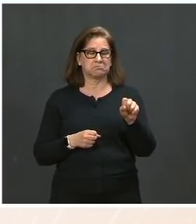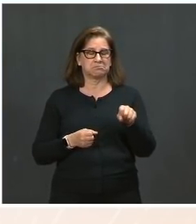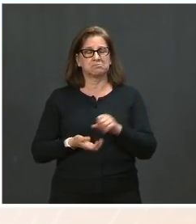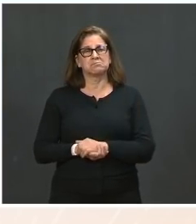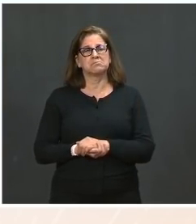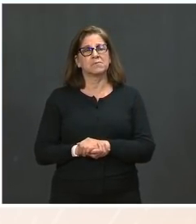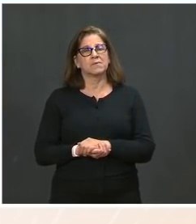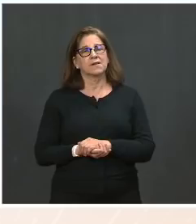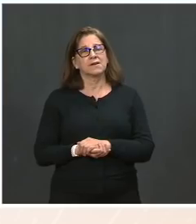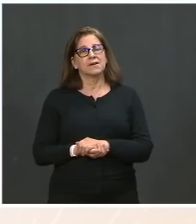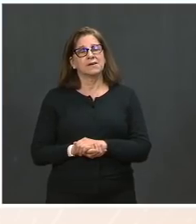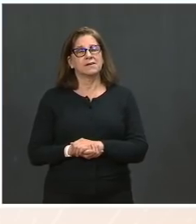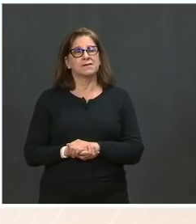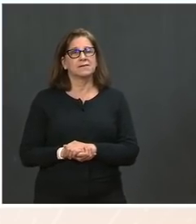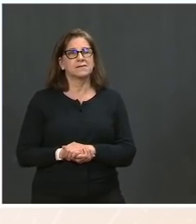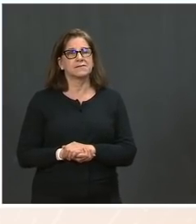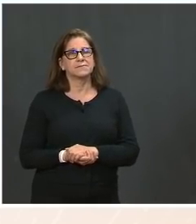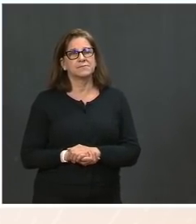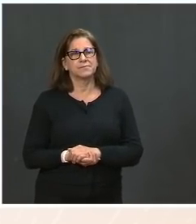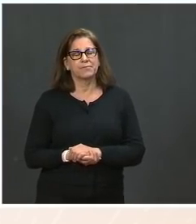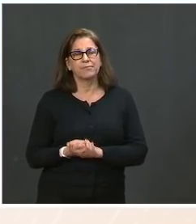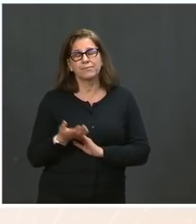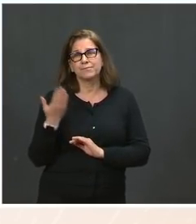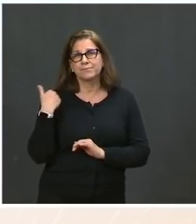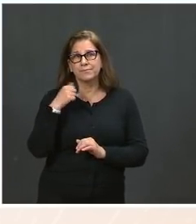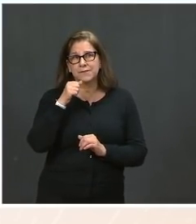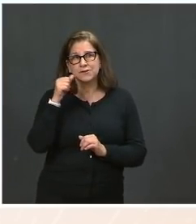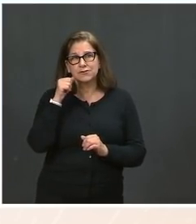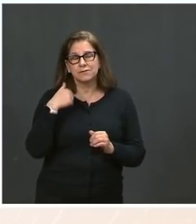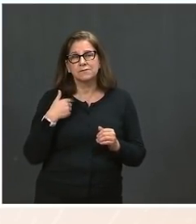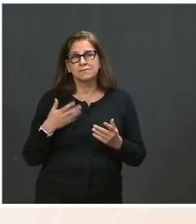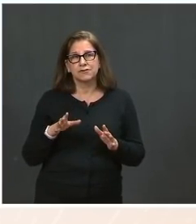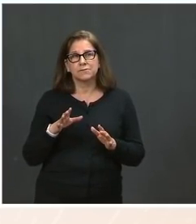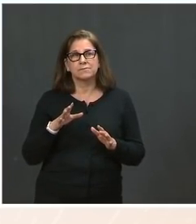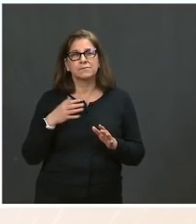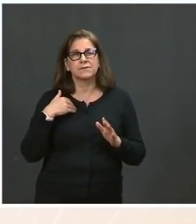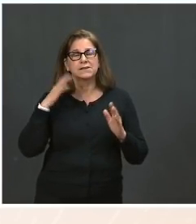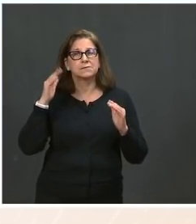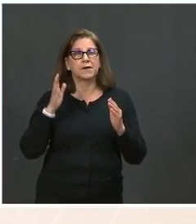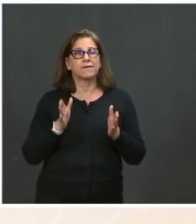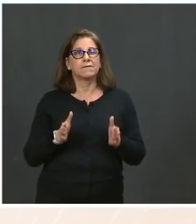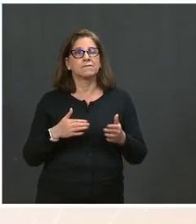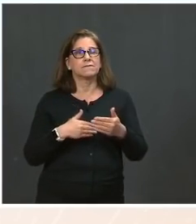is explain that we expect that the package and the funding will come through a combination of grants --